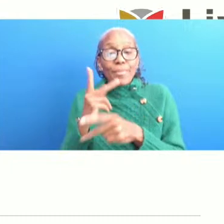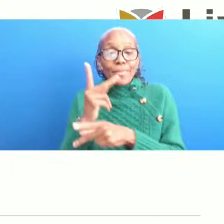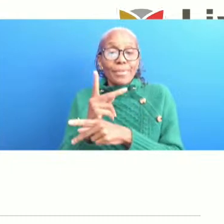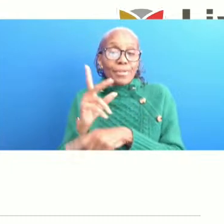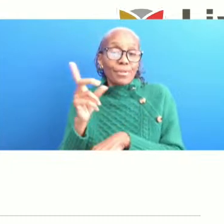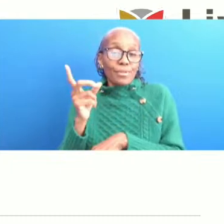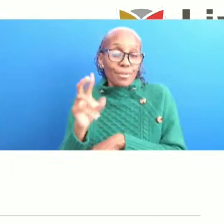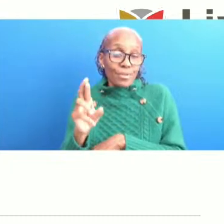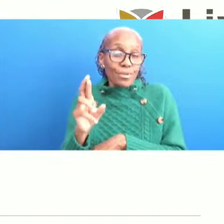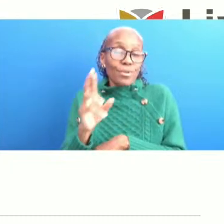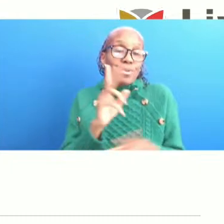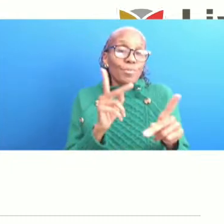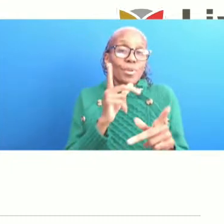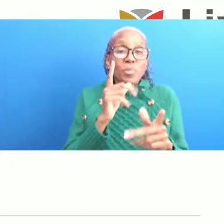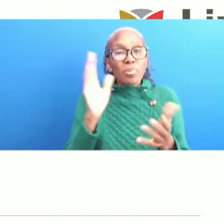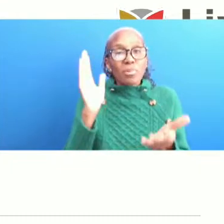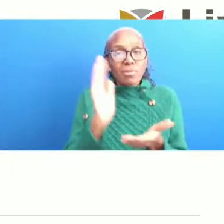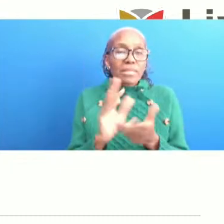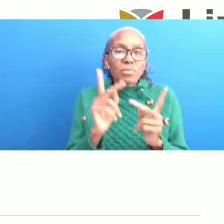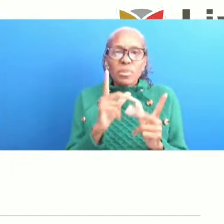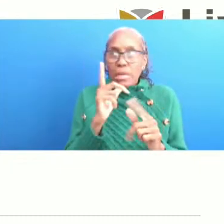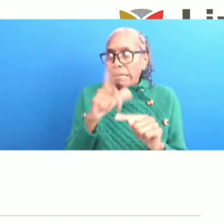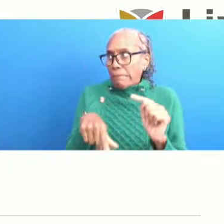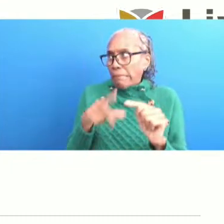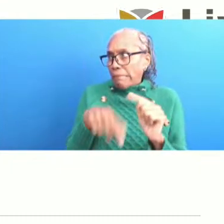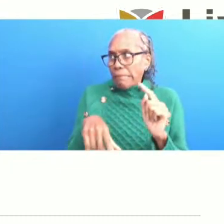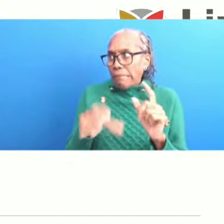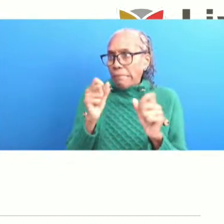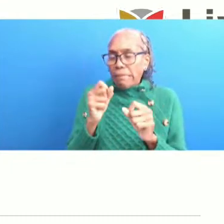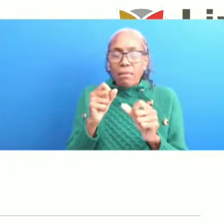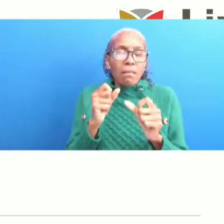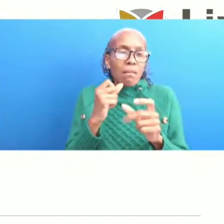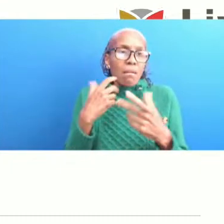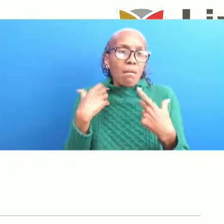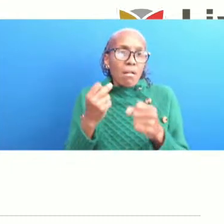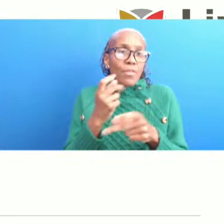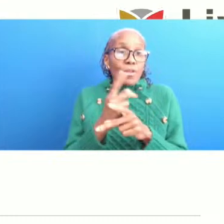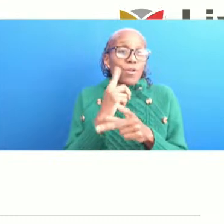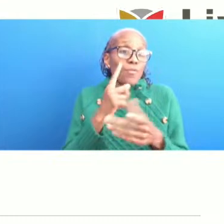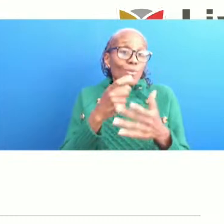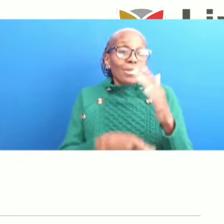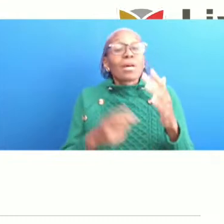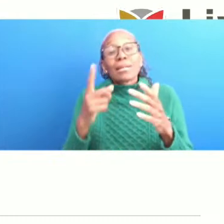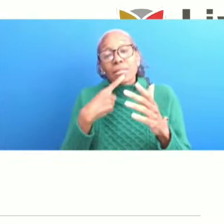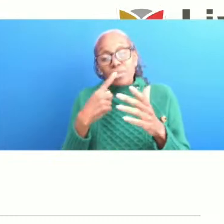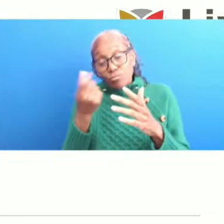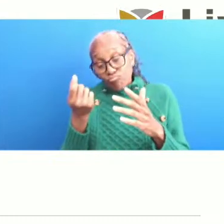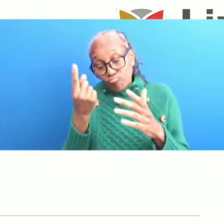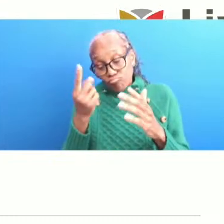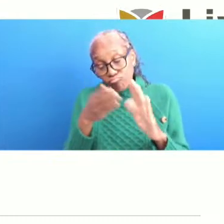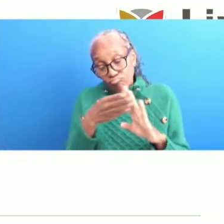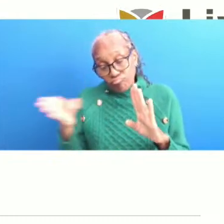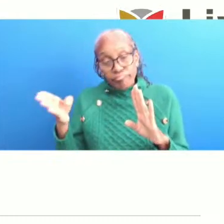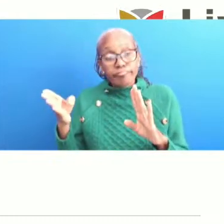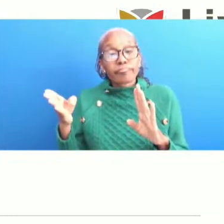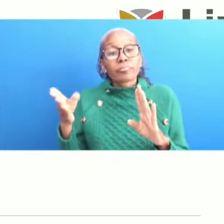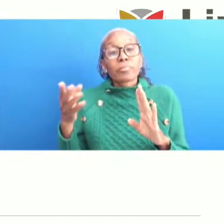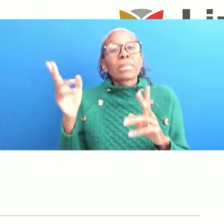MORE PEOPLE ARE HAVE A PRIMARY CARE DOCTOR AND FOLKS HAVE FEWER PEOPLE ARE SAYING I CAN'T